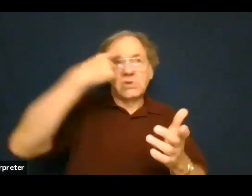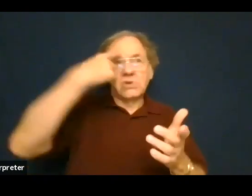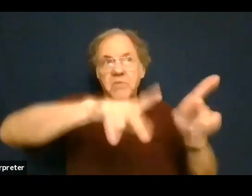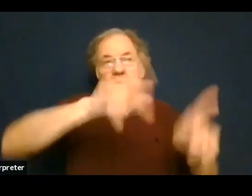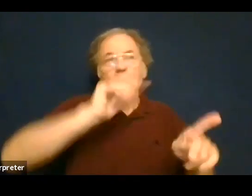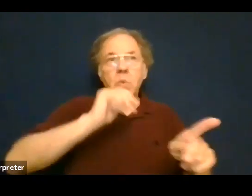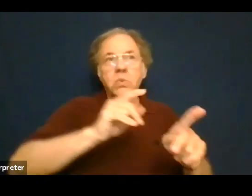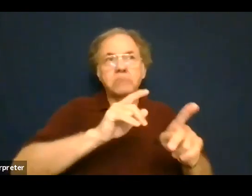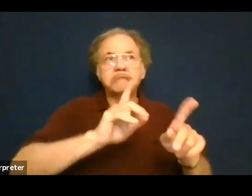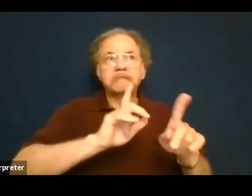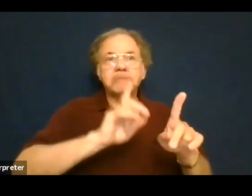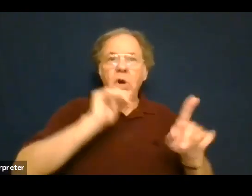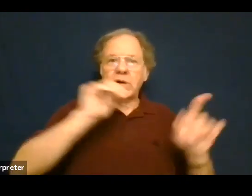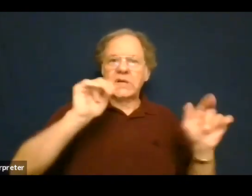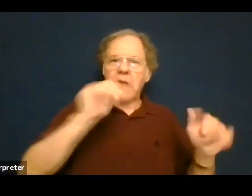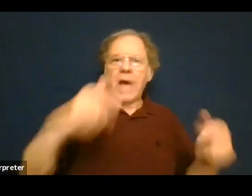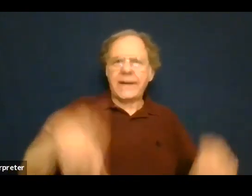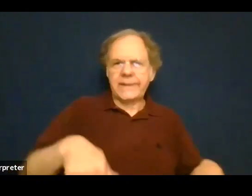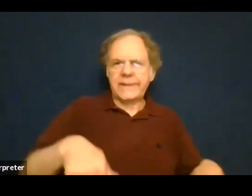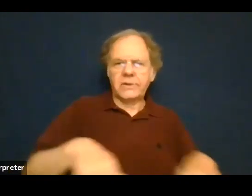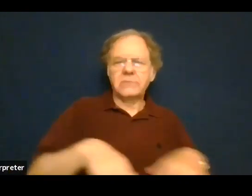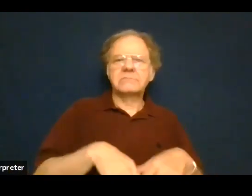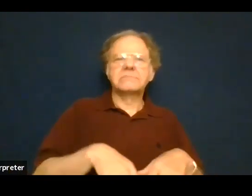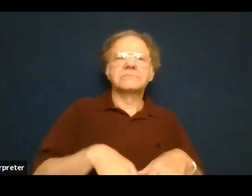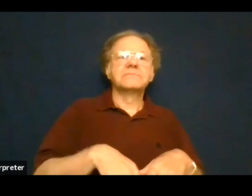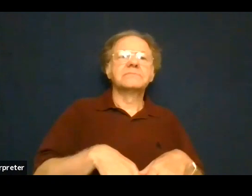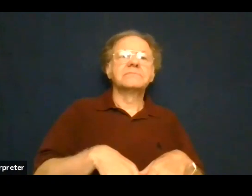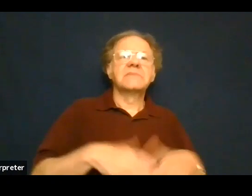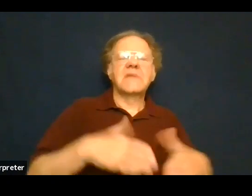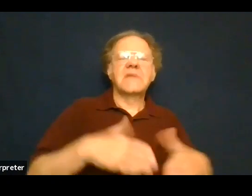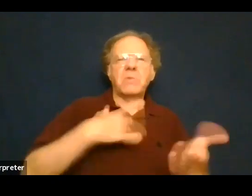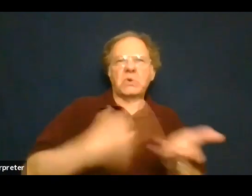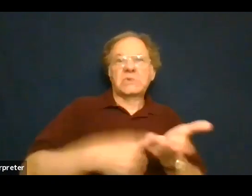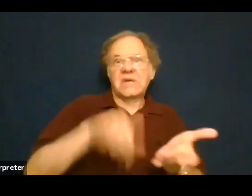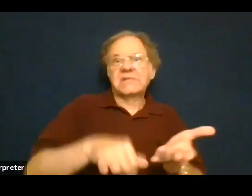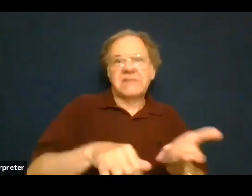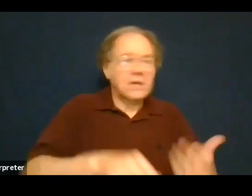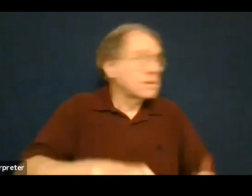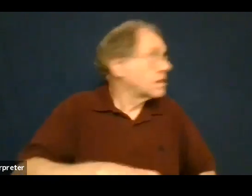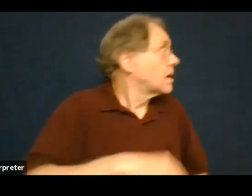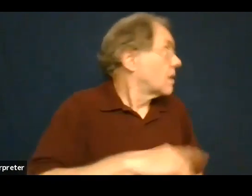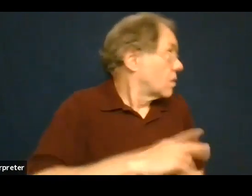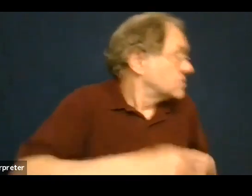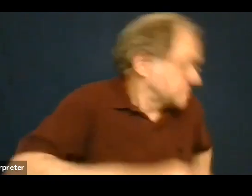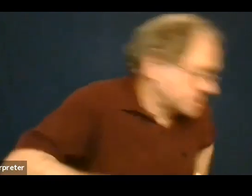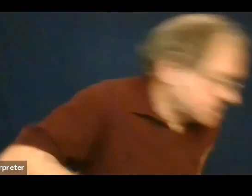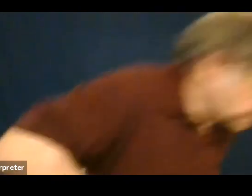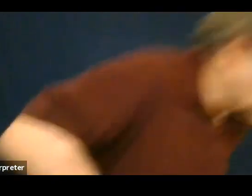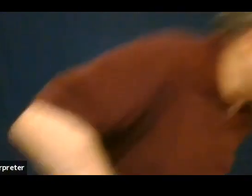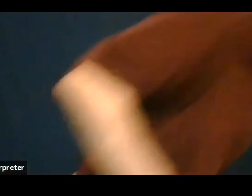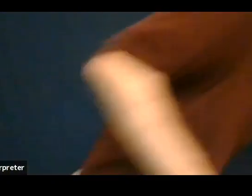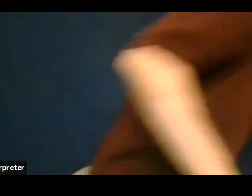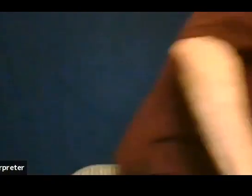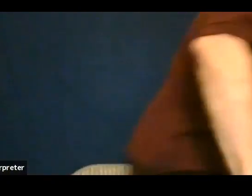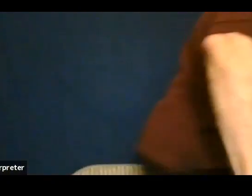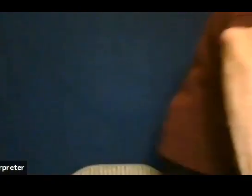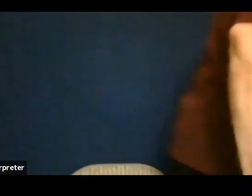And I'd be happy to talk to that in a moment, if that's appropriate. Brian, could you comment quickly about